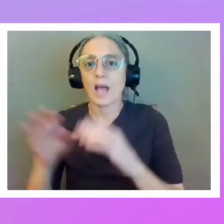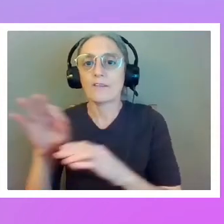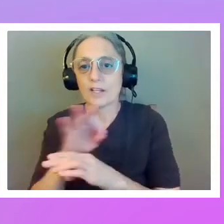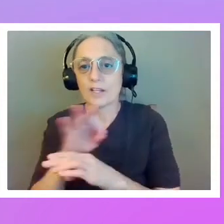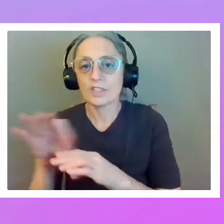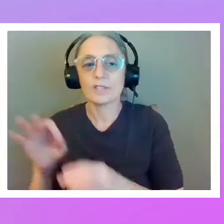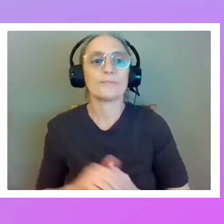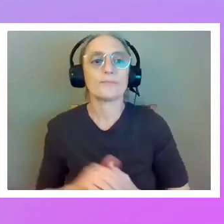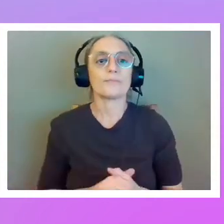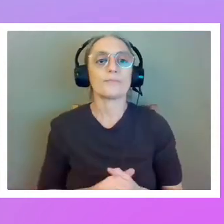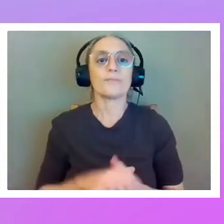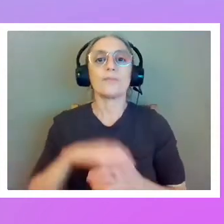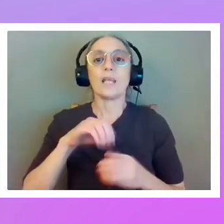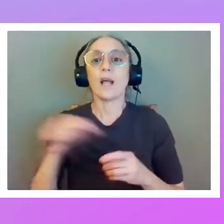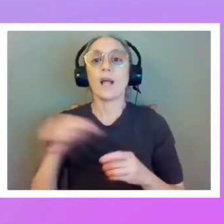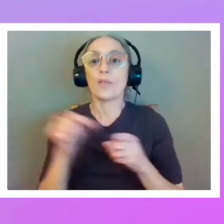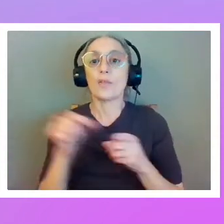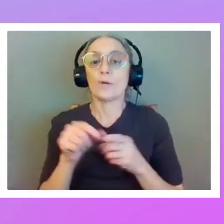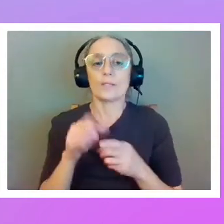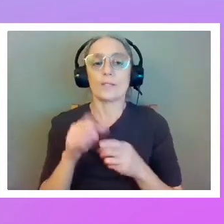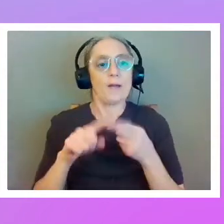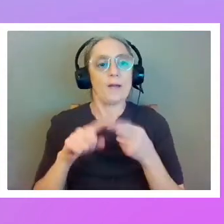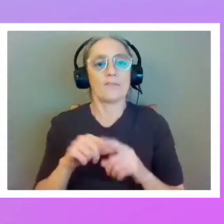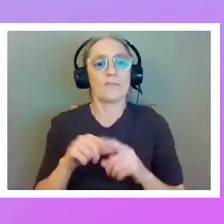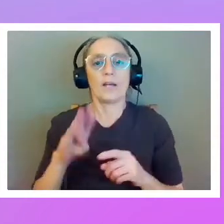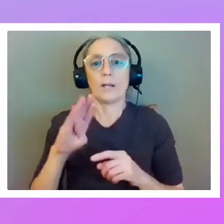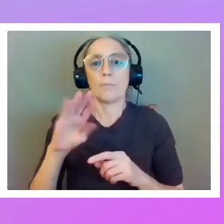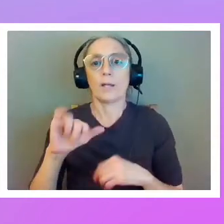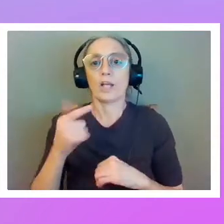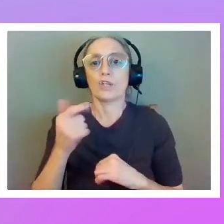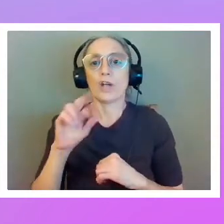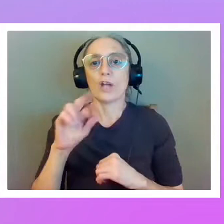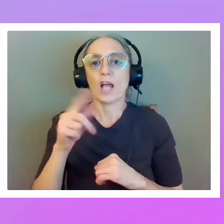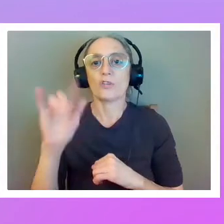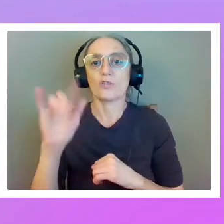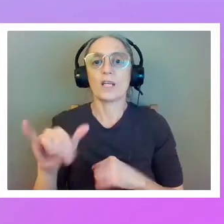In other words, my friend Billy Gregory summed it up like this.